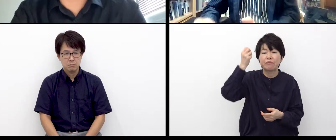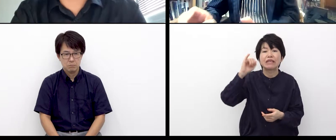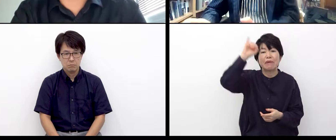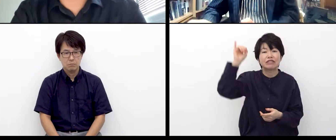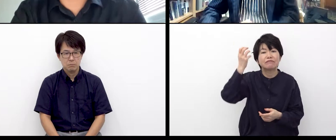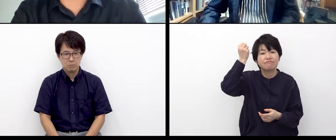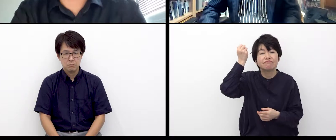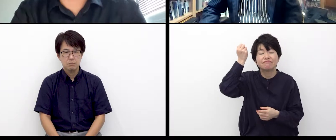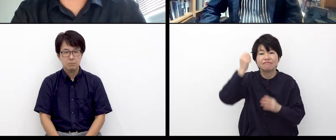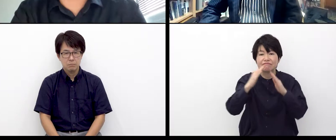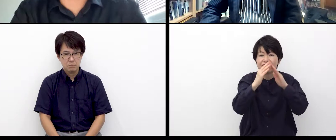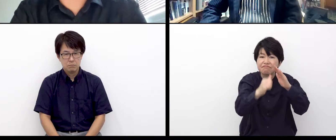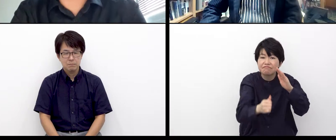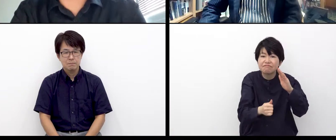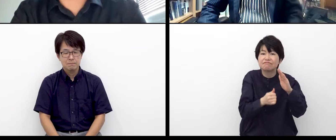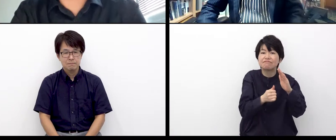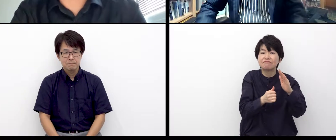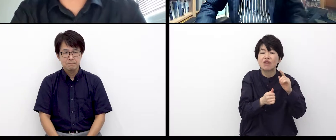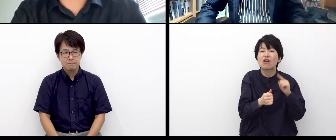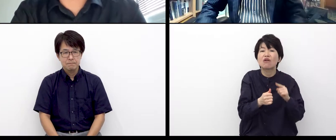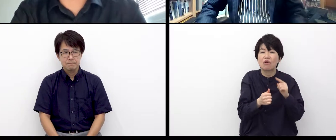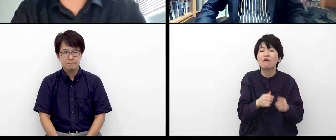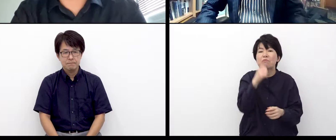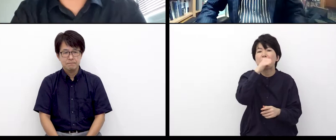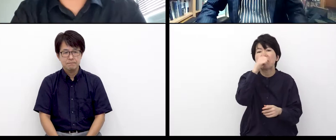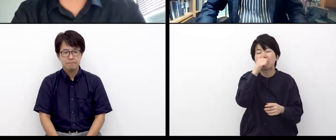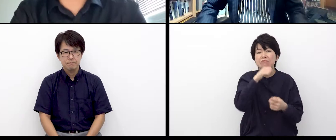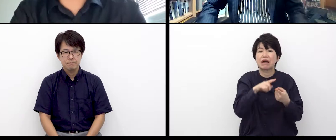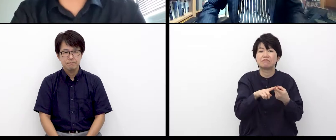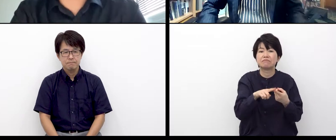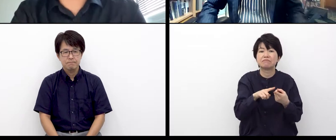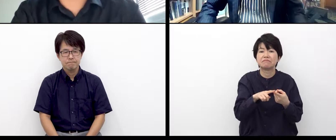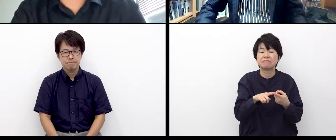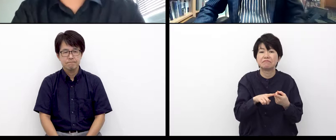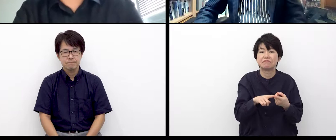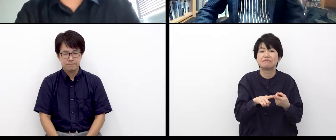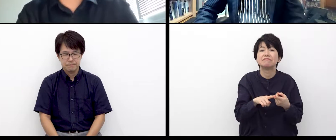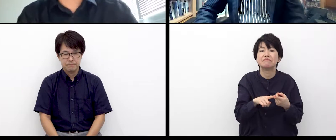of people who never go out of their room is not so wrong. But it would be good